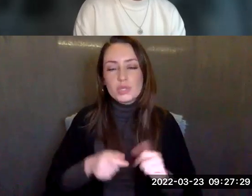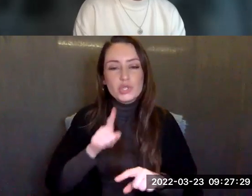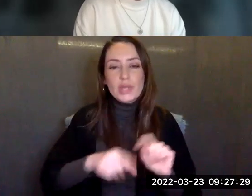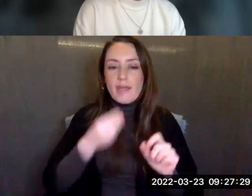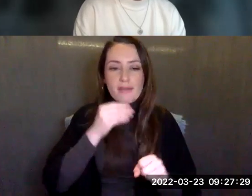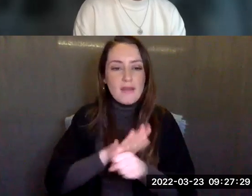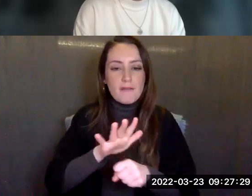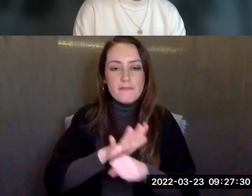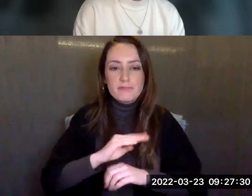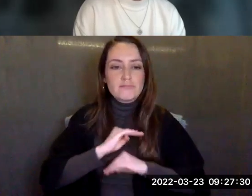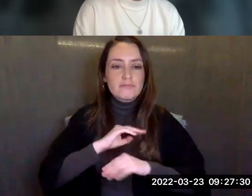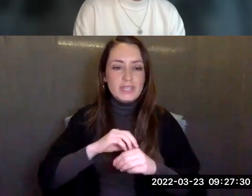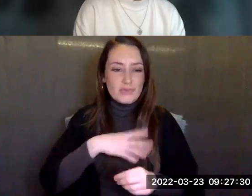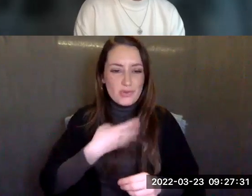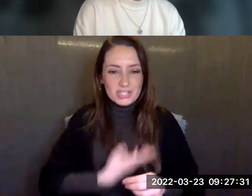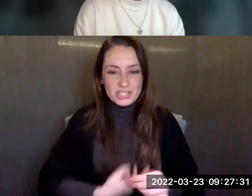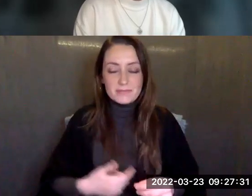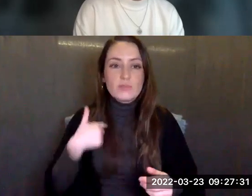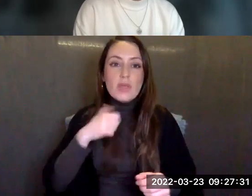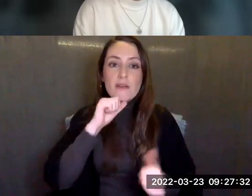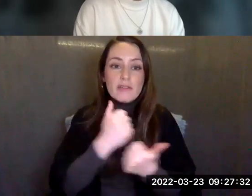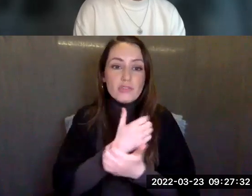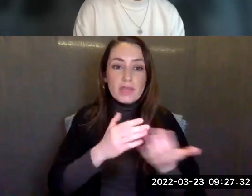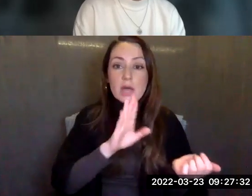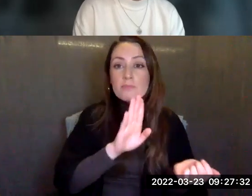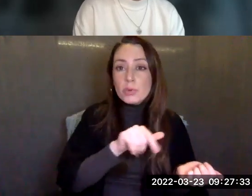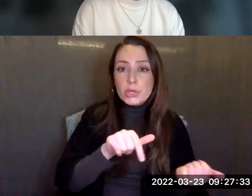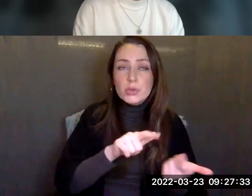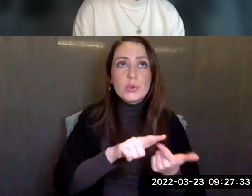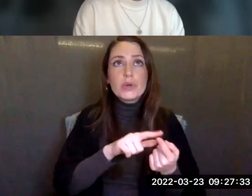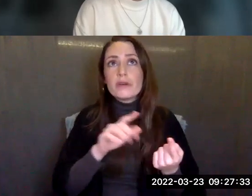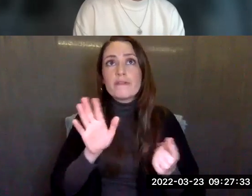We like everything, from barbecuing to our fish and and whatnot.